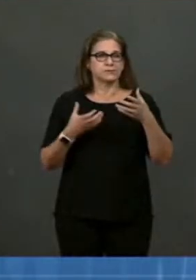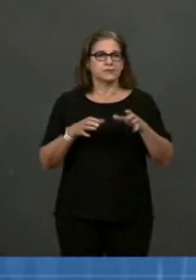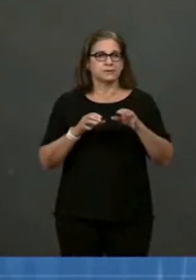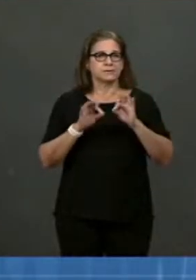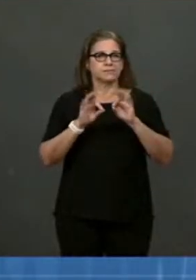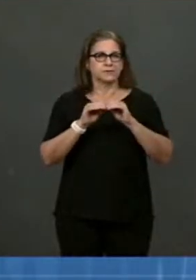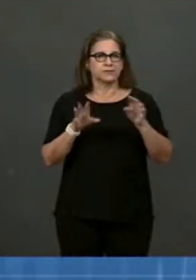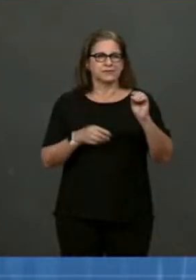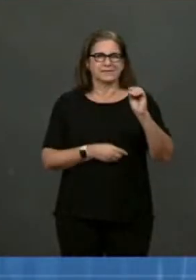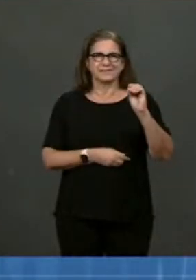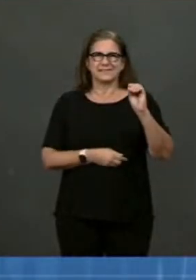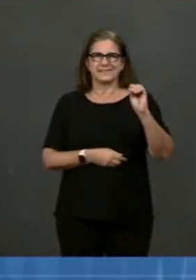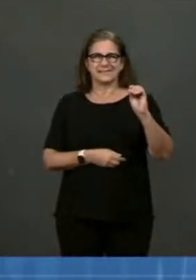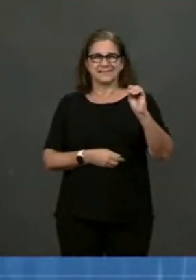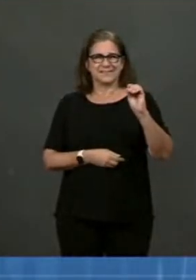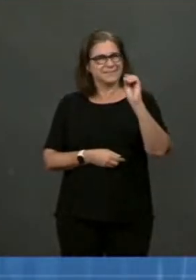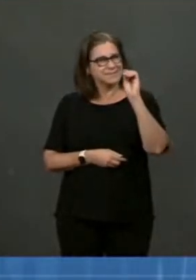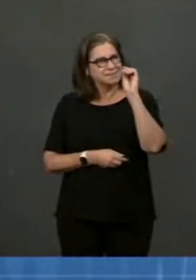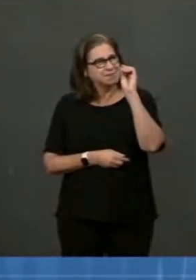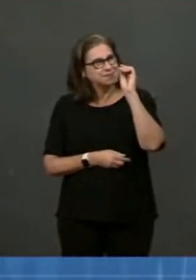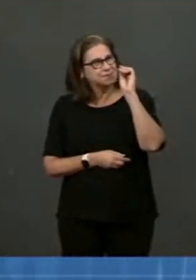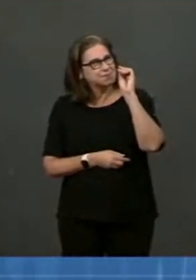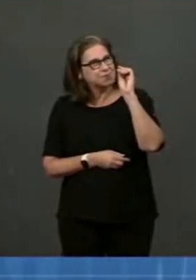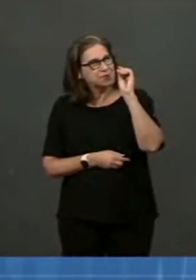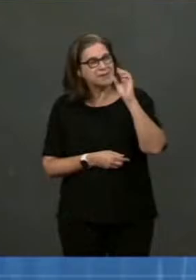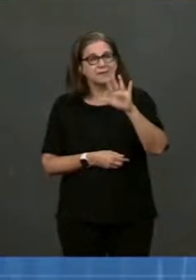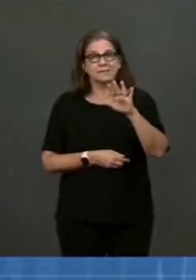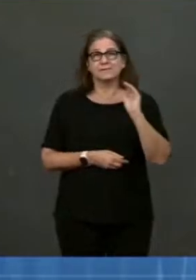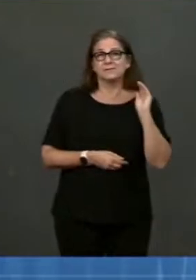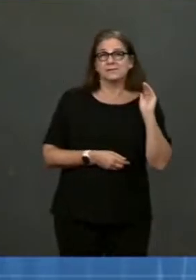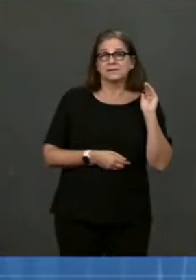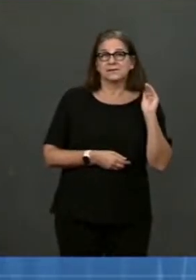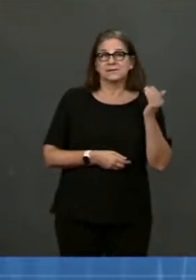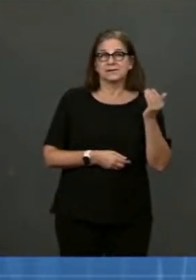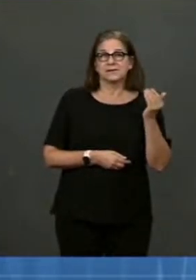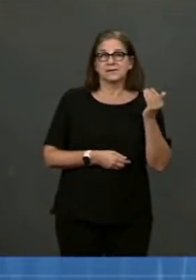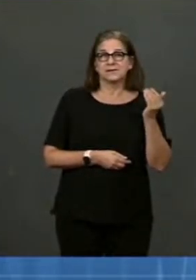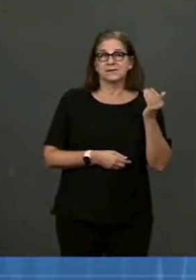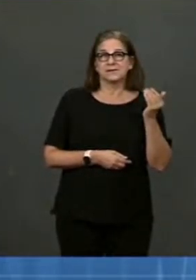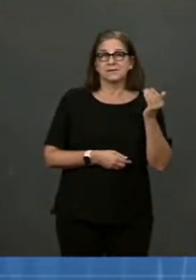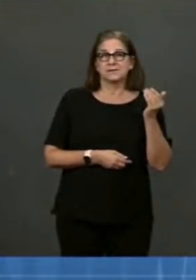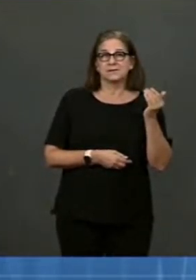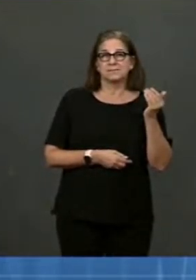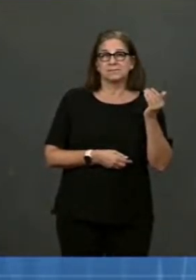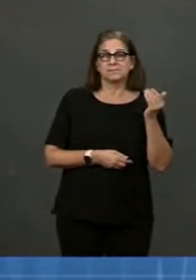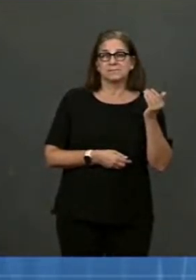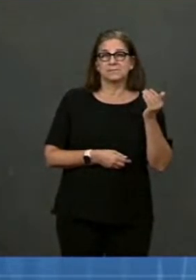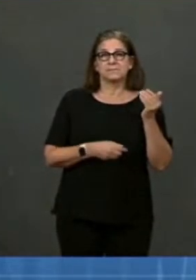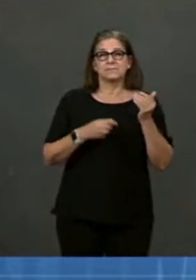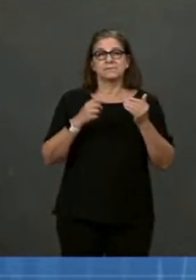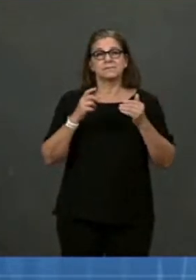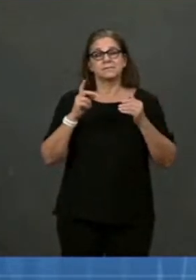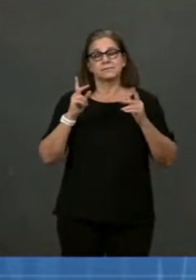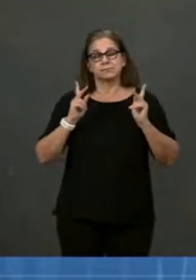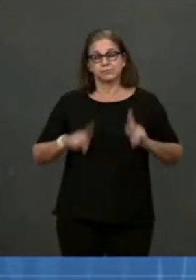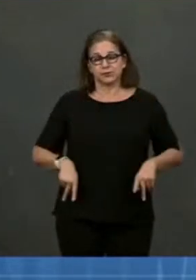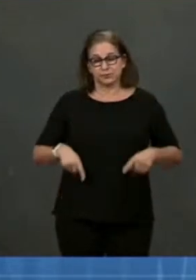1.11 TO NOW .95. SO ALTHOUGH THAT'S NOT DEFINITIVE IT DOES STRONGLY SUGGEST THERE IS AN IMPACT ON